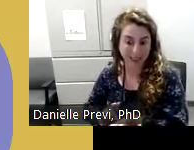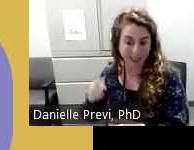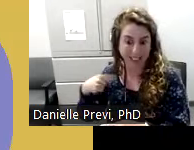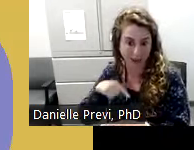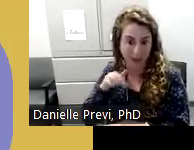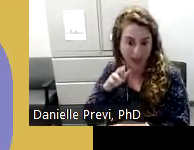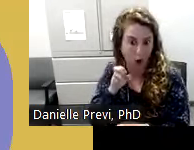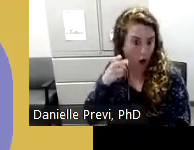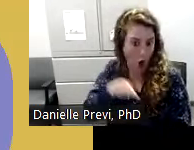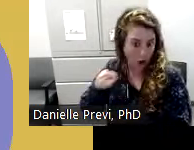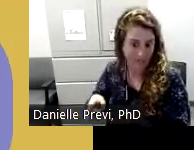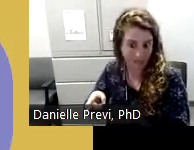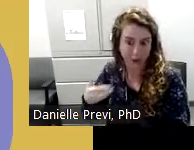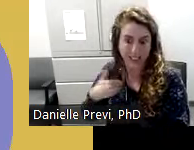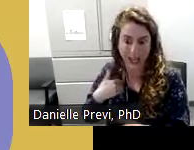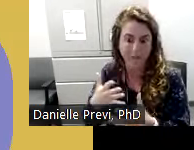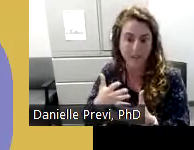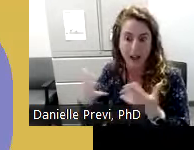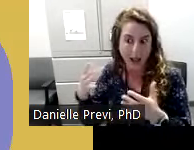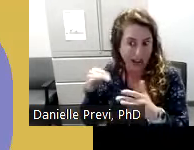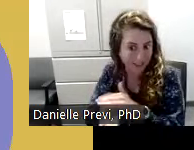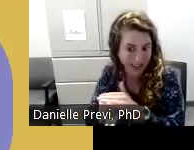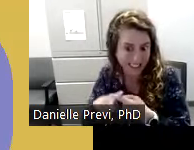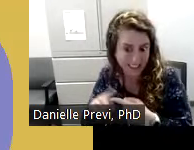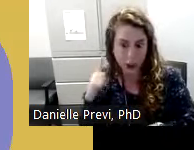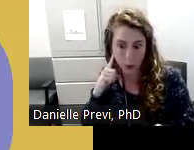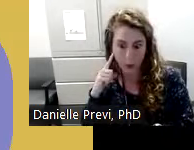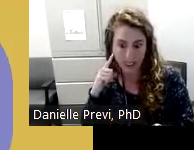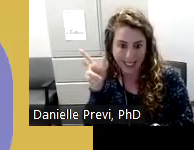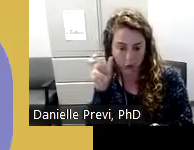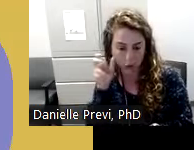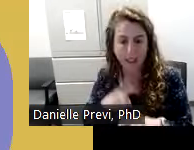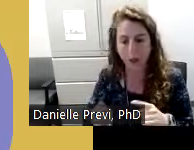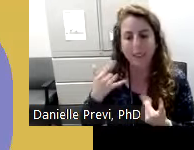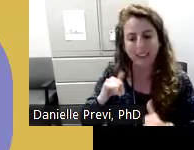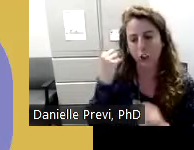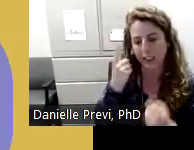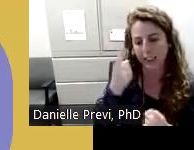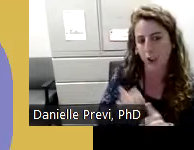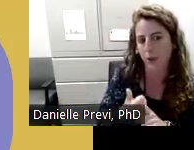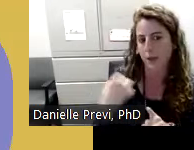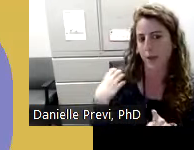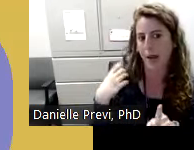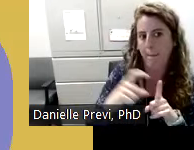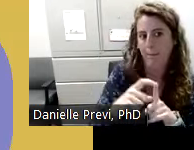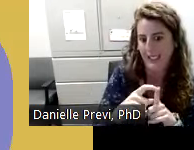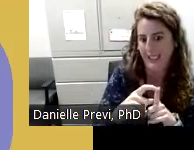okay. According to the pathological point of view, they technically might be hard of hearing based